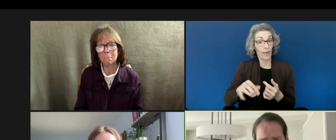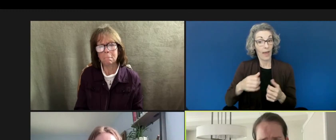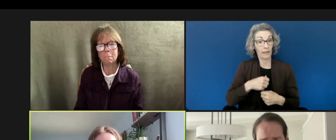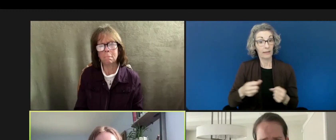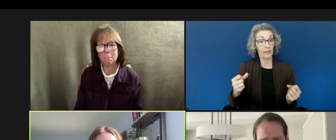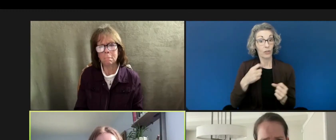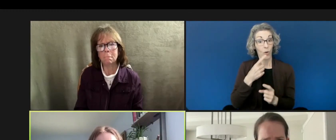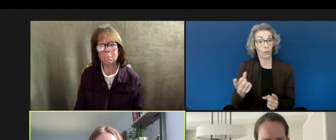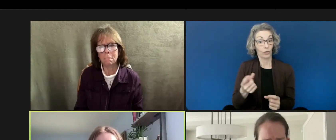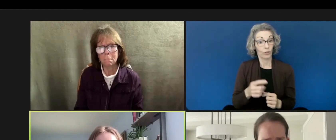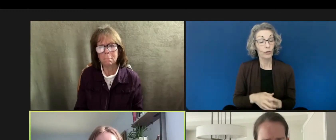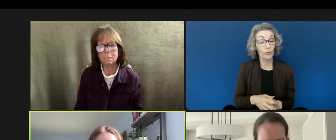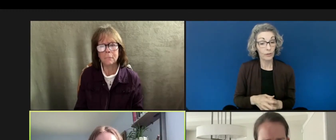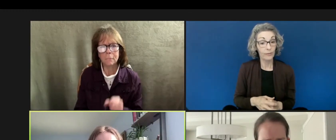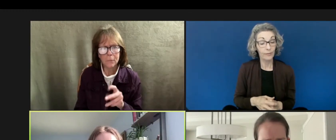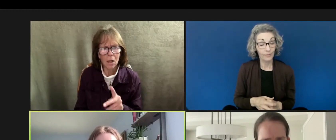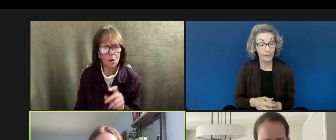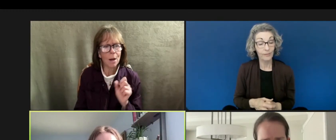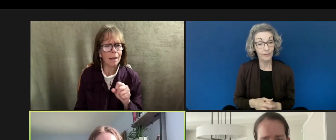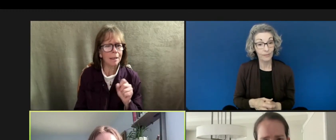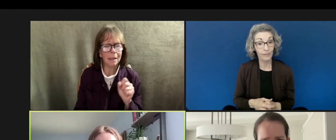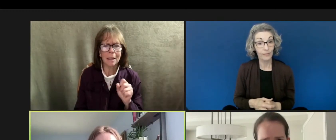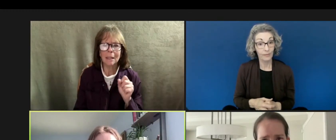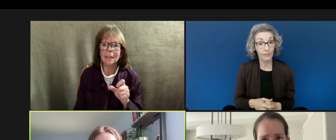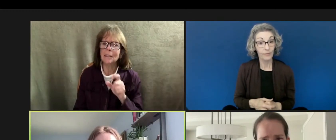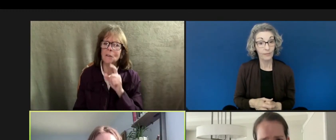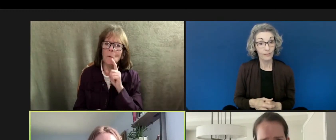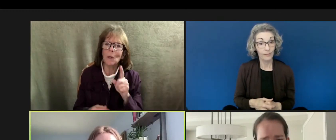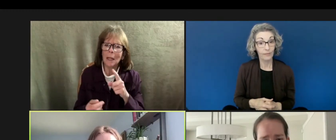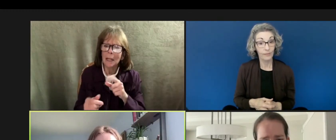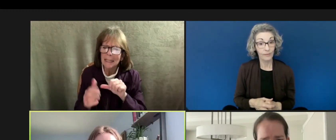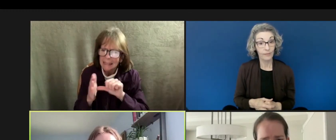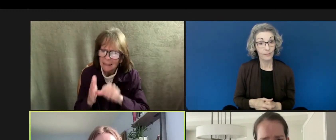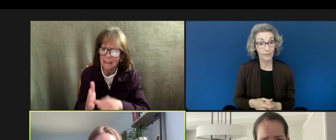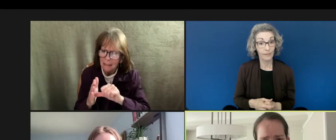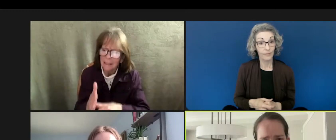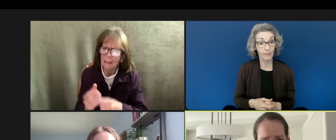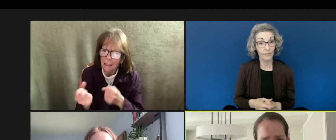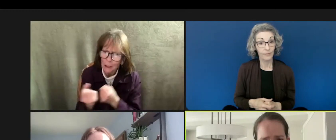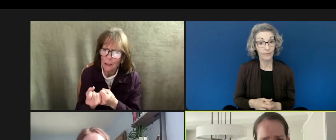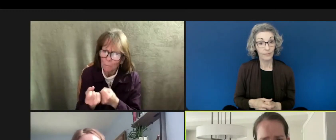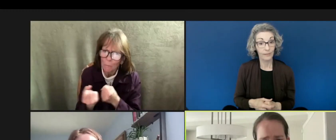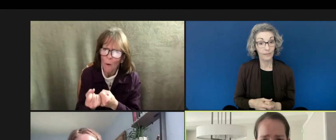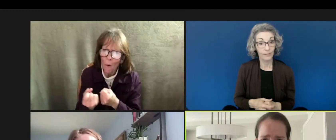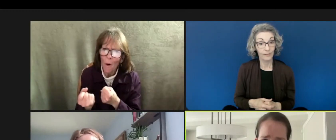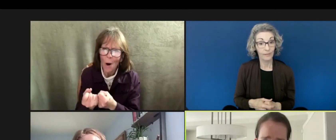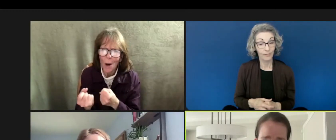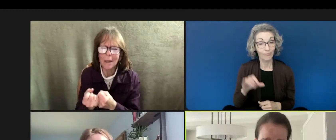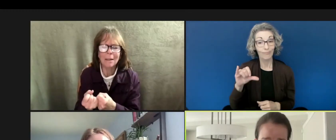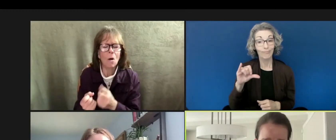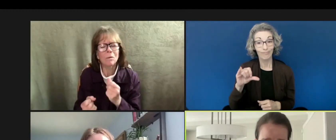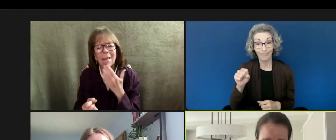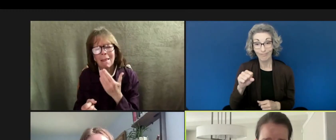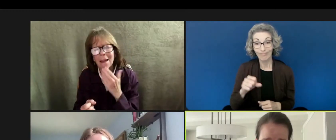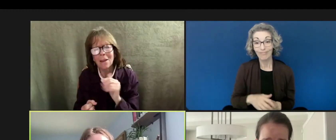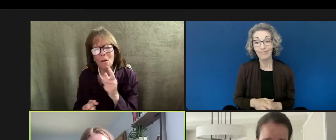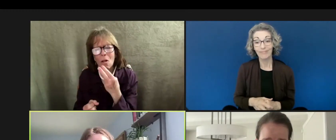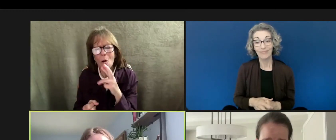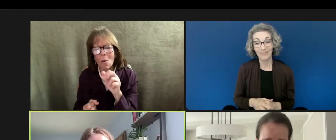Okay, yeah, so really leaning into that support piece, I really hear that. Thanks so much for talking with me about this.